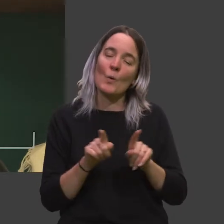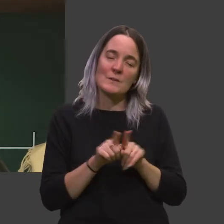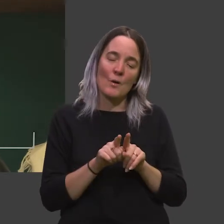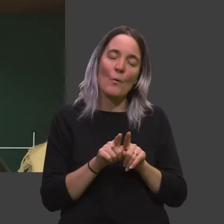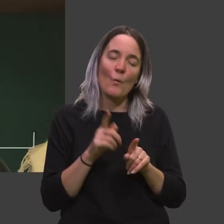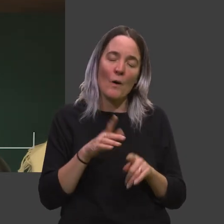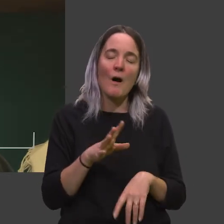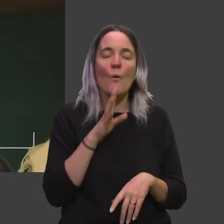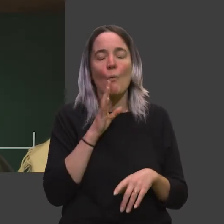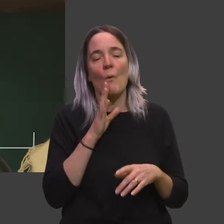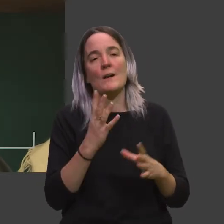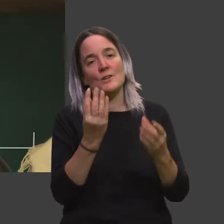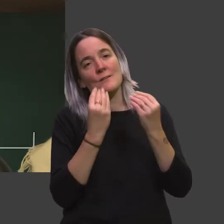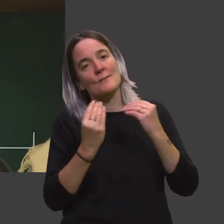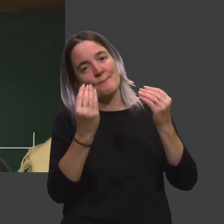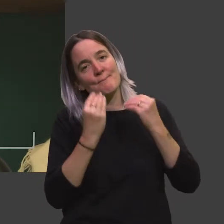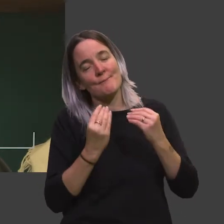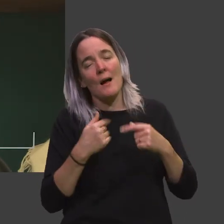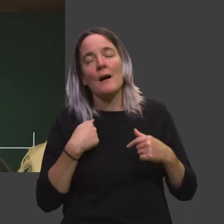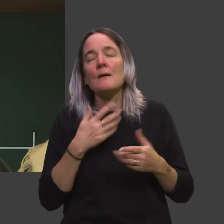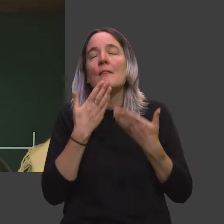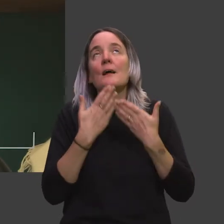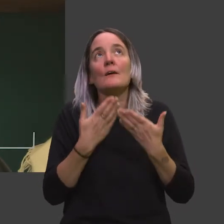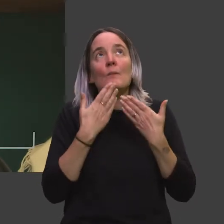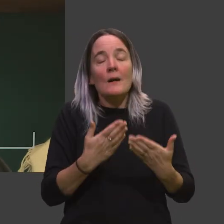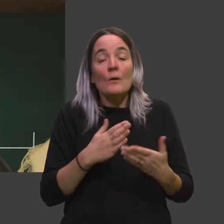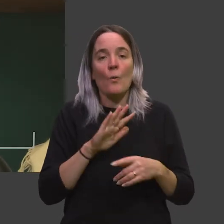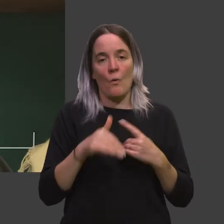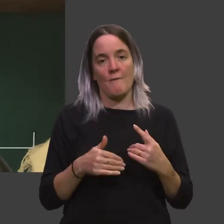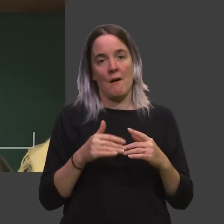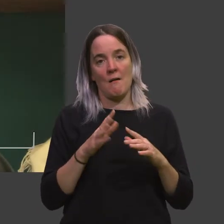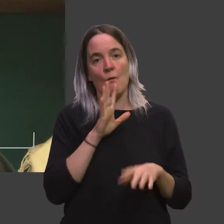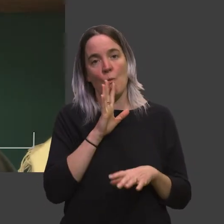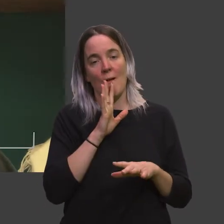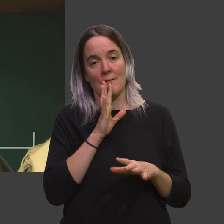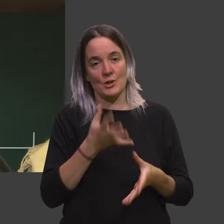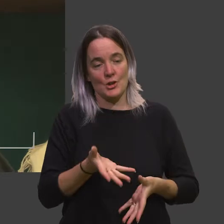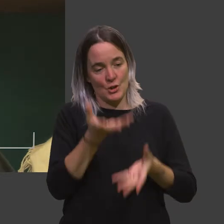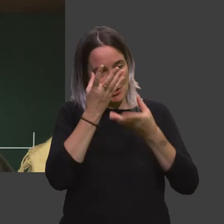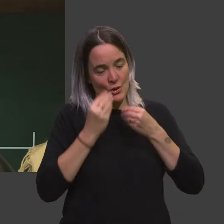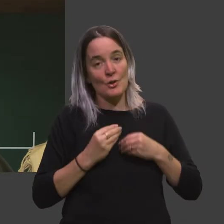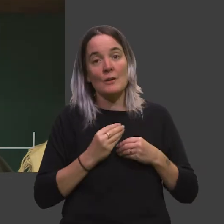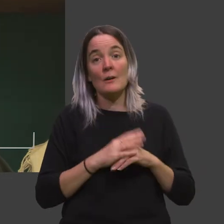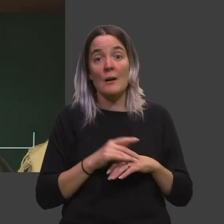I'm so grateful to be learning Welsh. It's… it's changed my life.